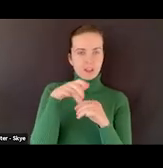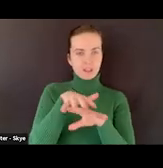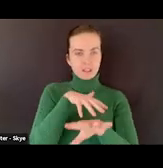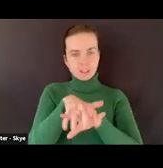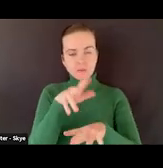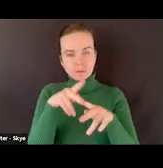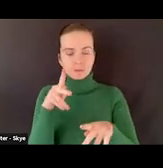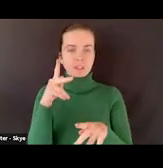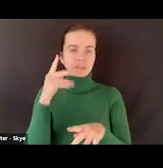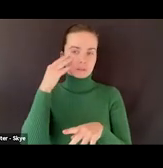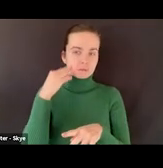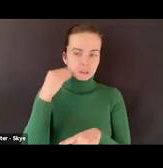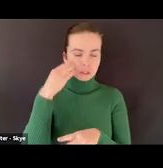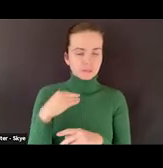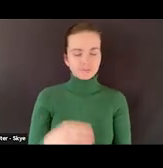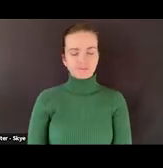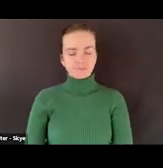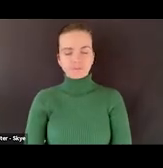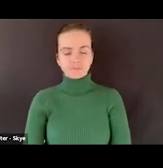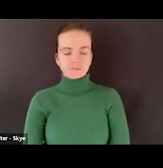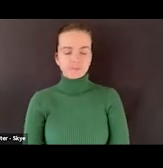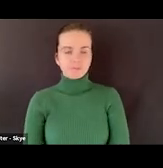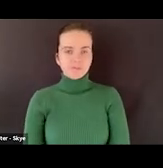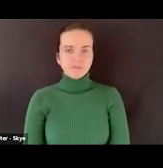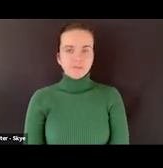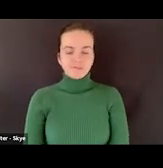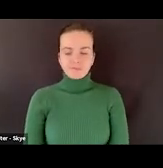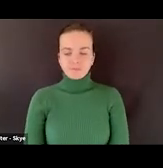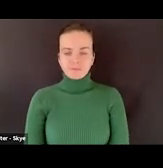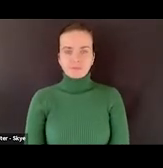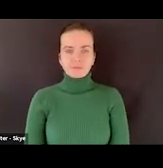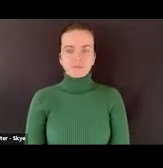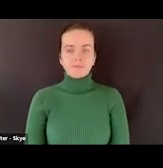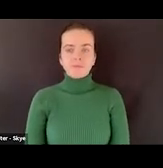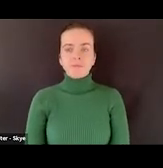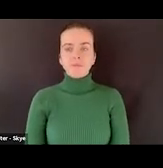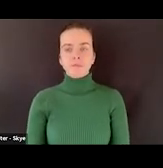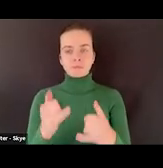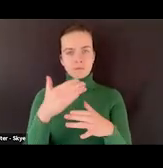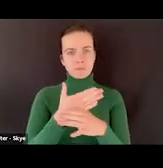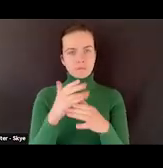that participated experienced. Now, I'm going to share with you some of the qualitative feedback